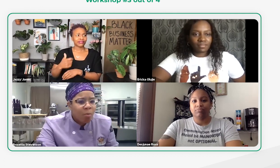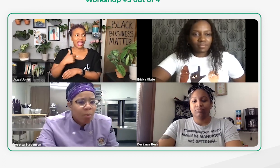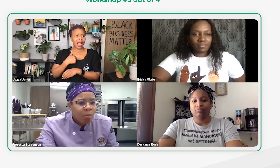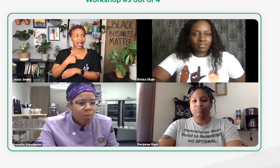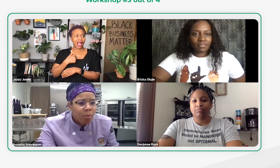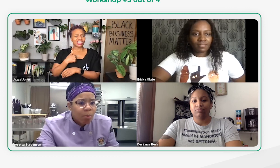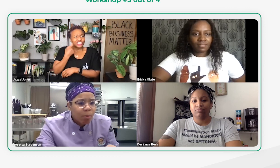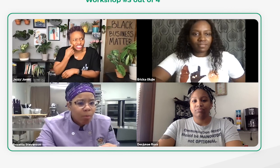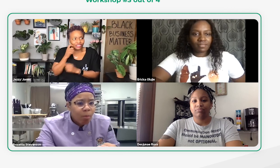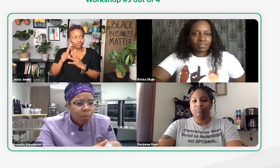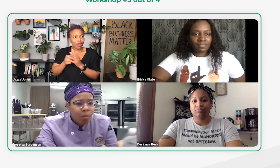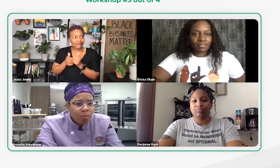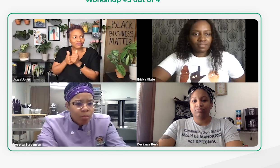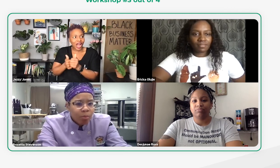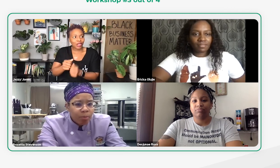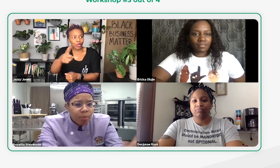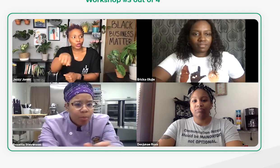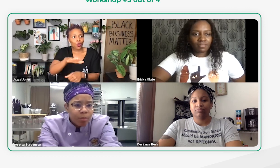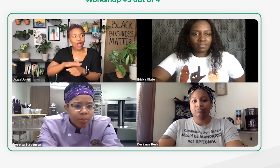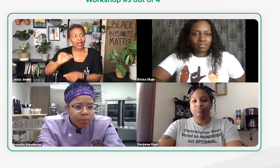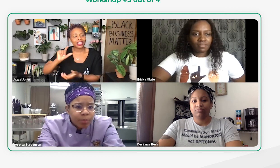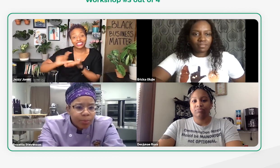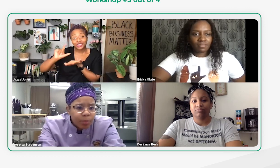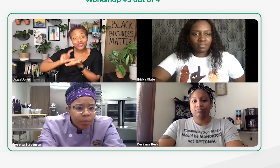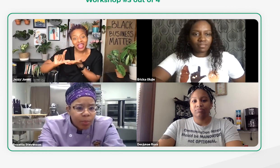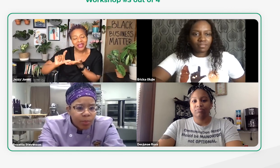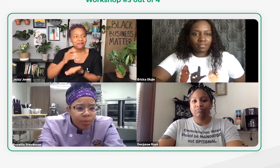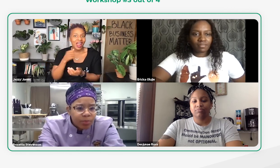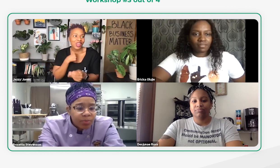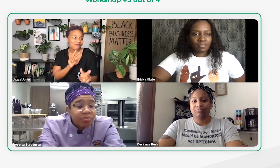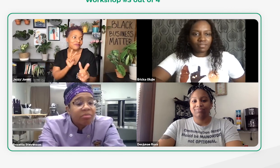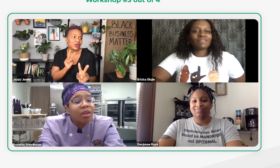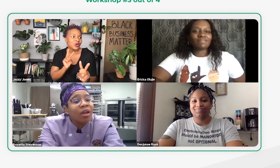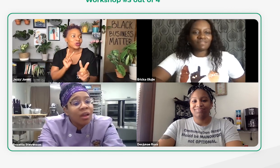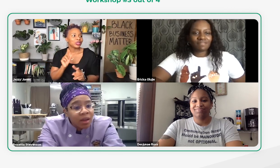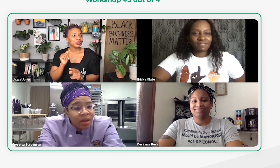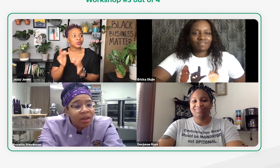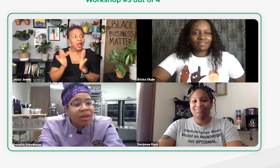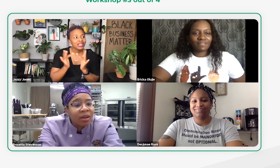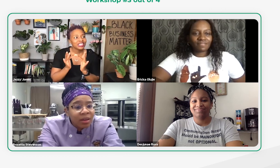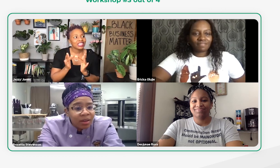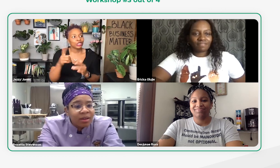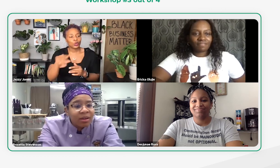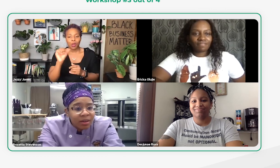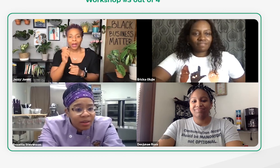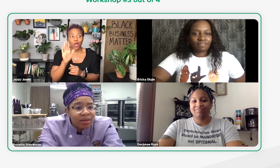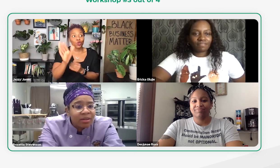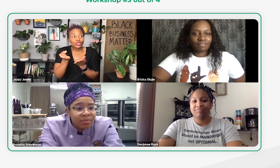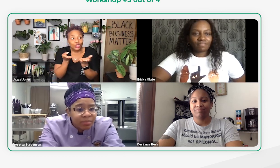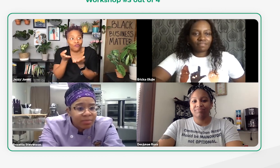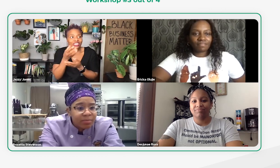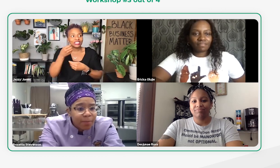entrepreneurs. I just started following you all on Instagram. I look forward to contacting you guys